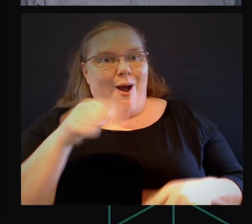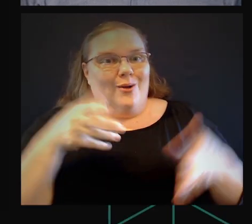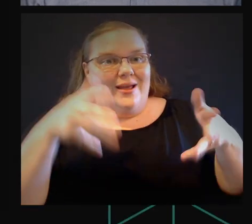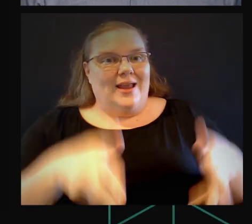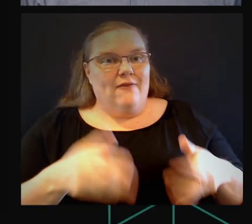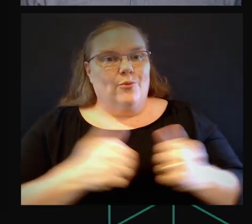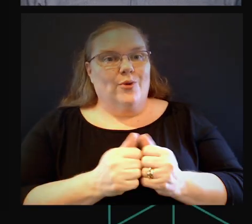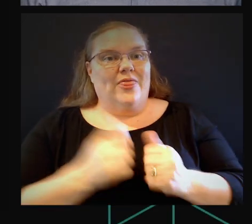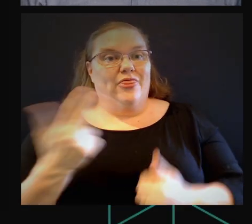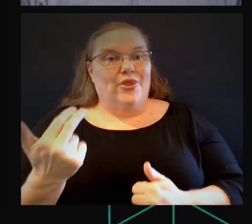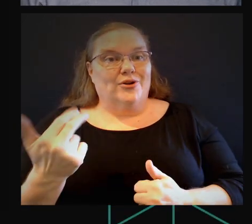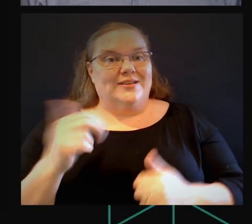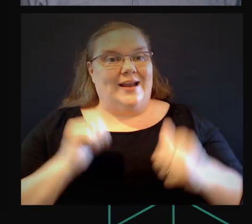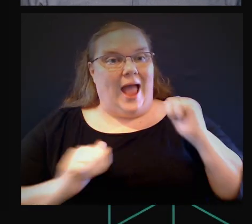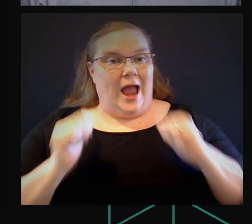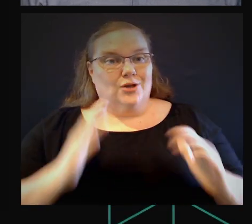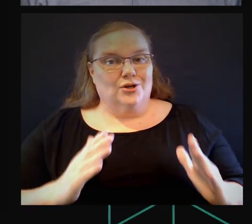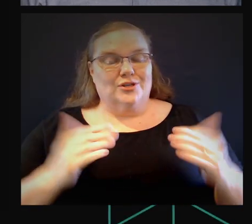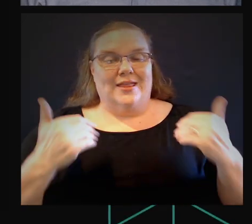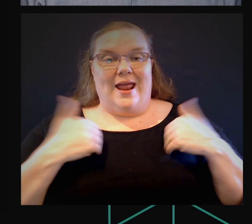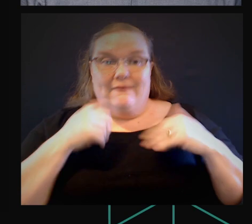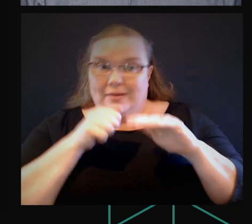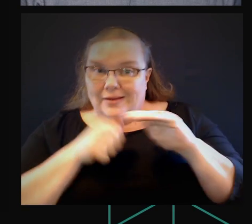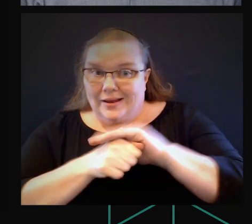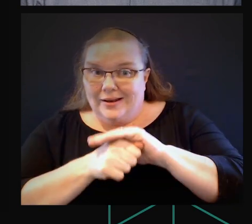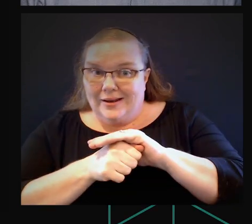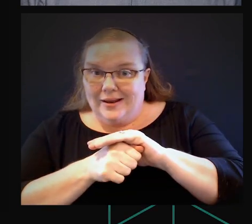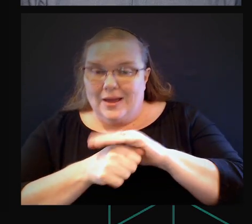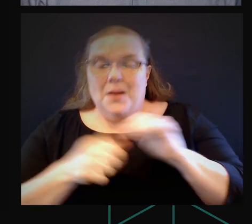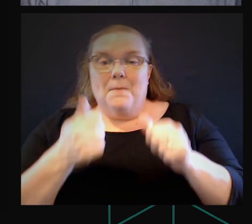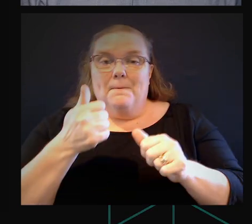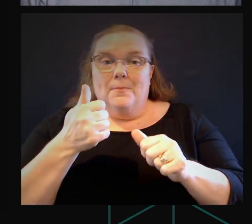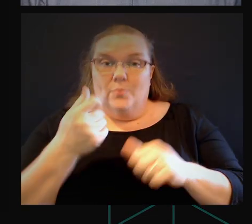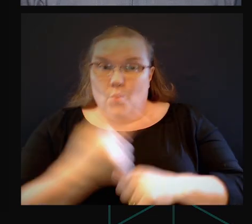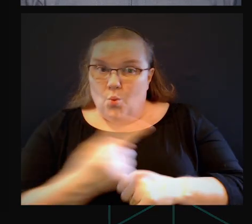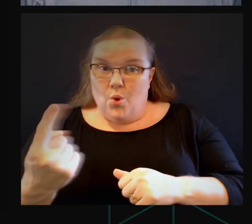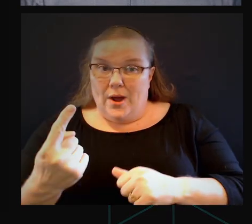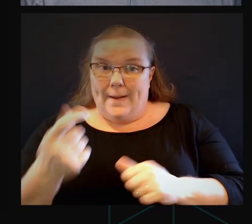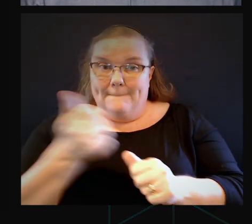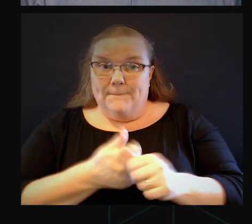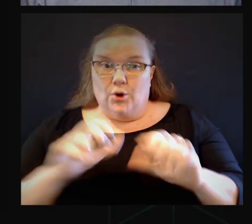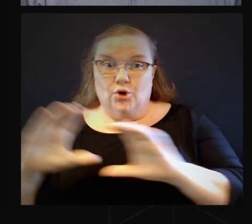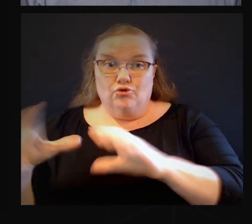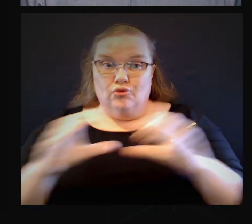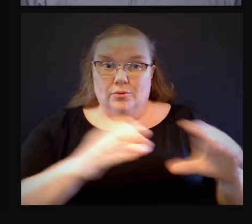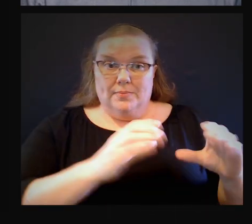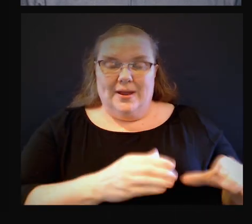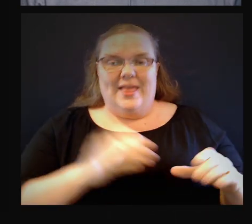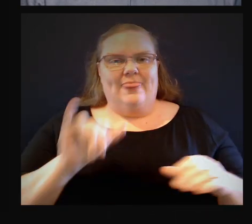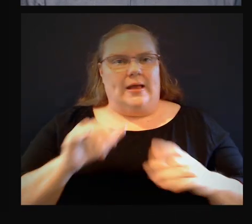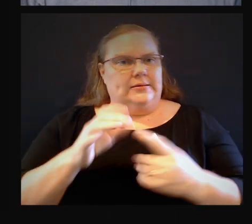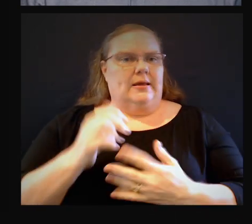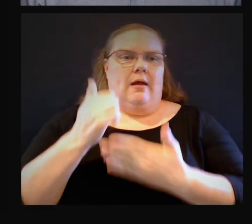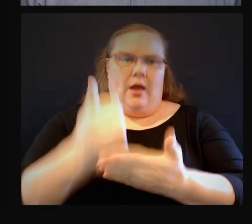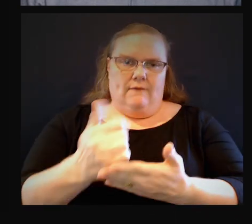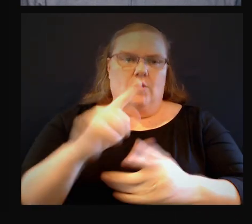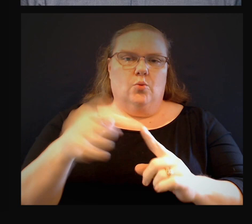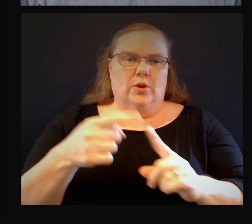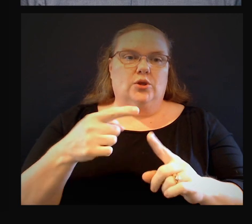with the 13 Actors that have bHidden set to 1 or true. That's very helpful when you only want to see what you need.